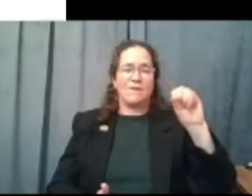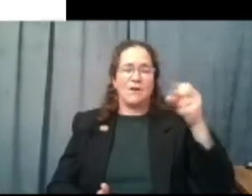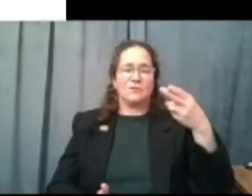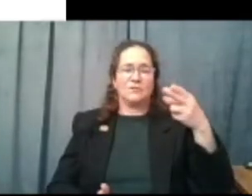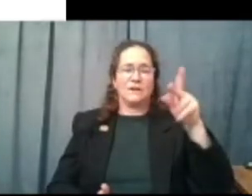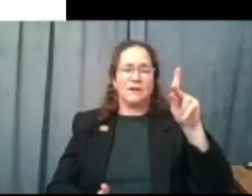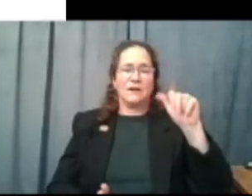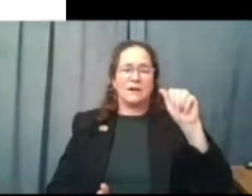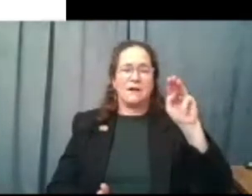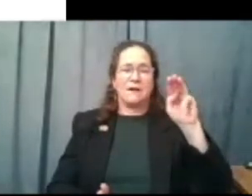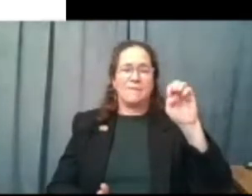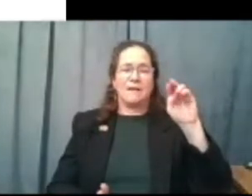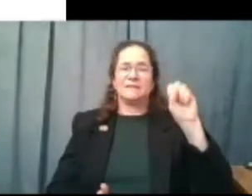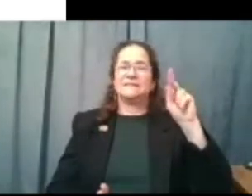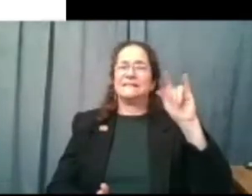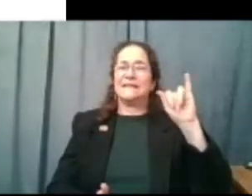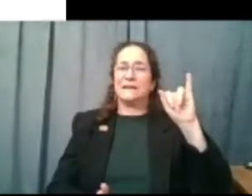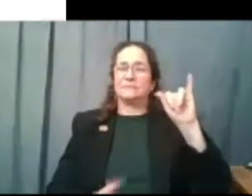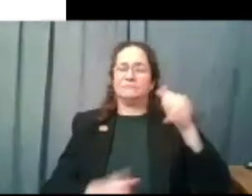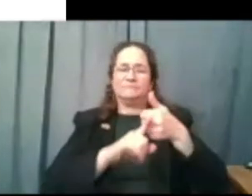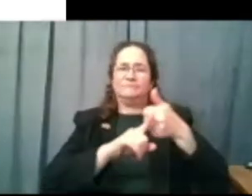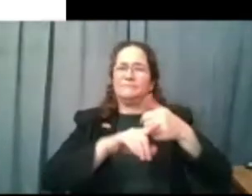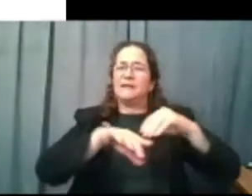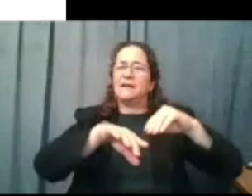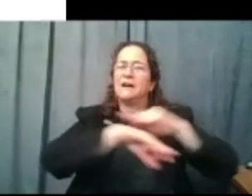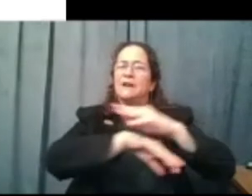She's a consultant with state support Team Region 7